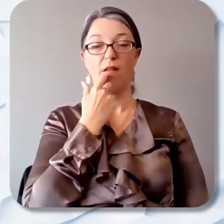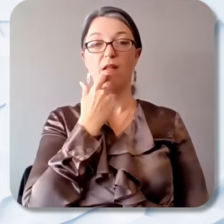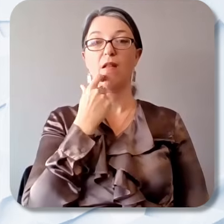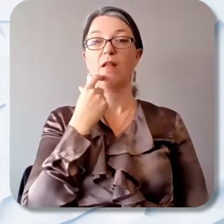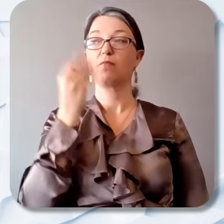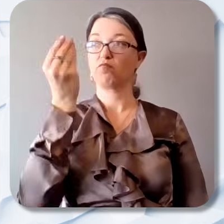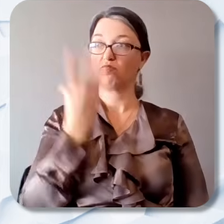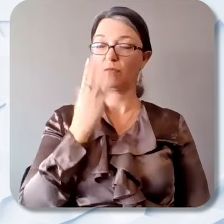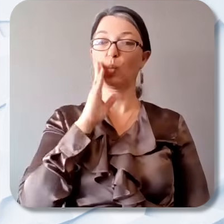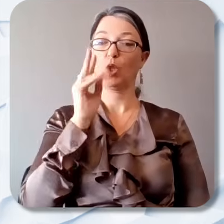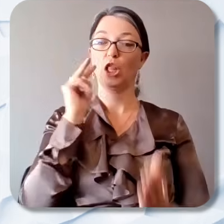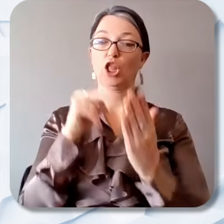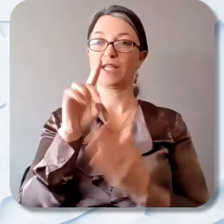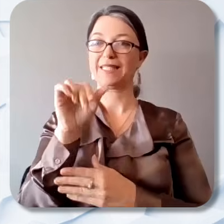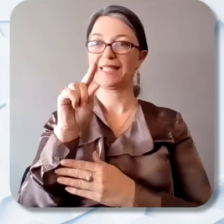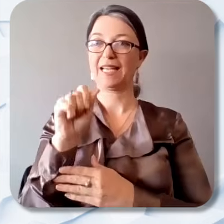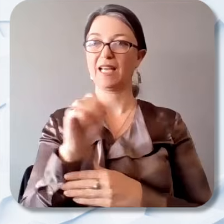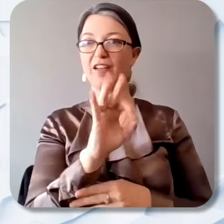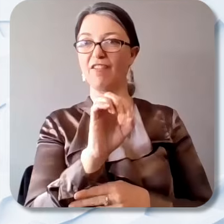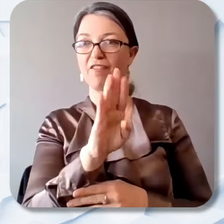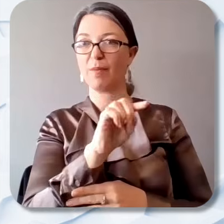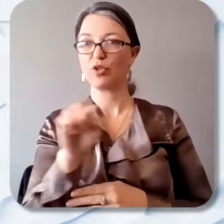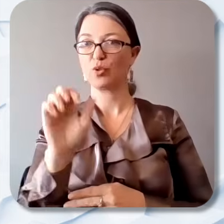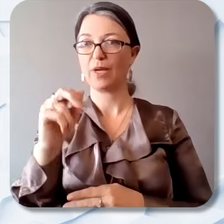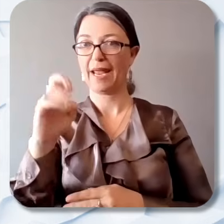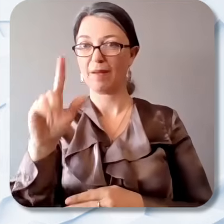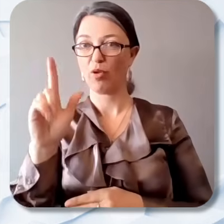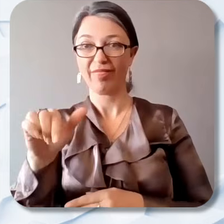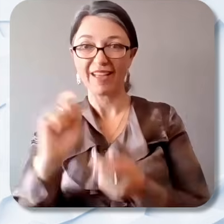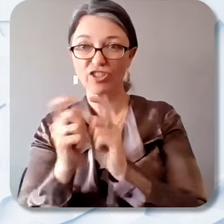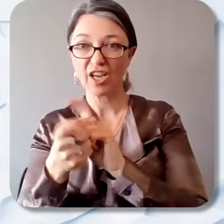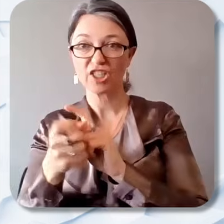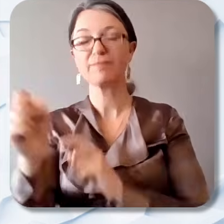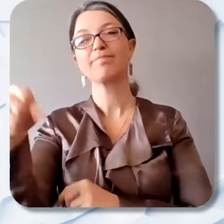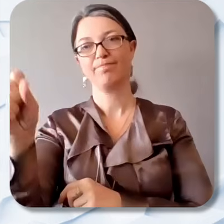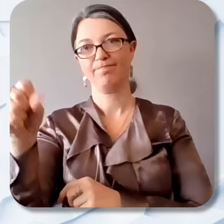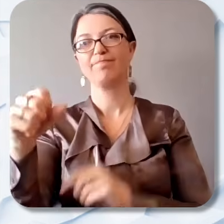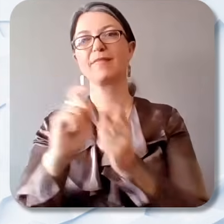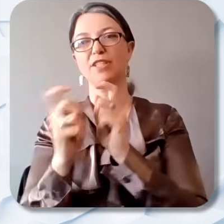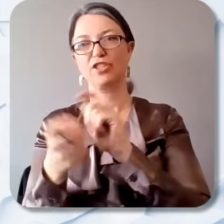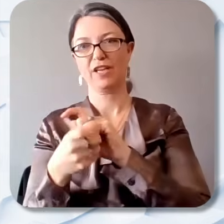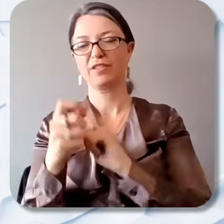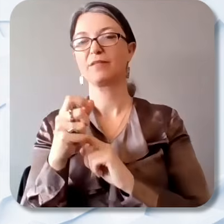to April, has that changed? That has changed. Thank you so much for that question, and I'll tell you why that's changed.